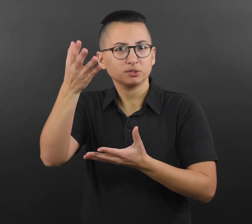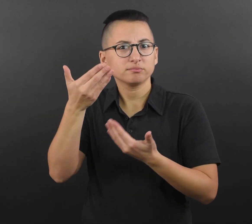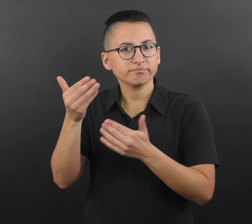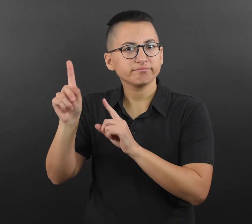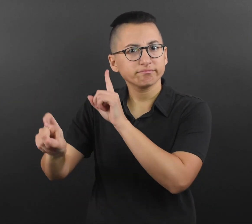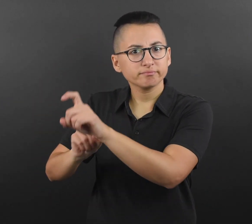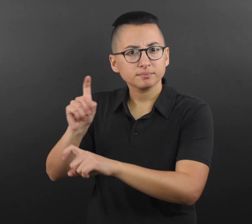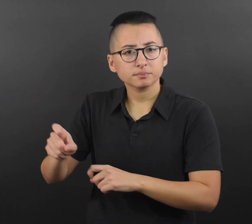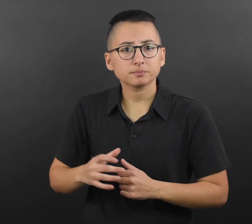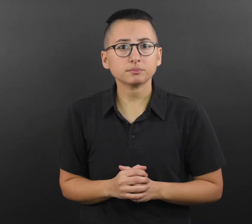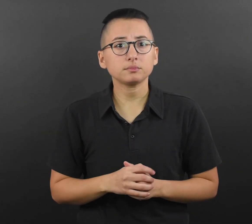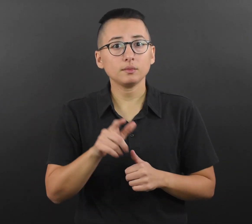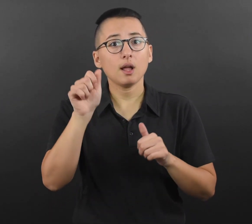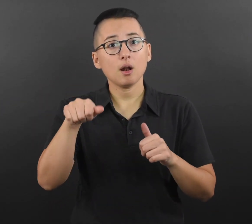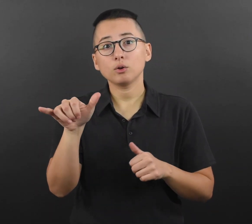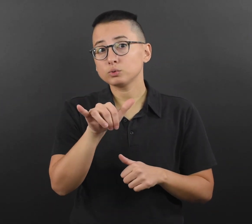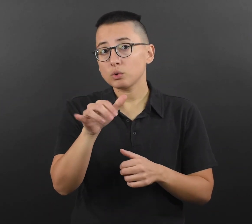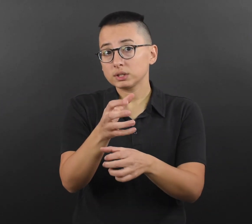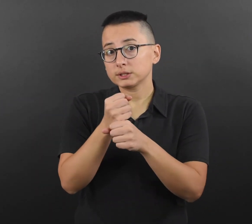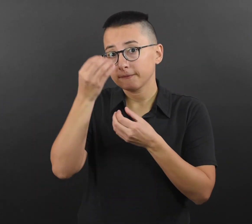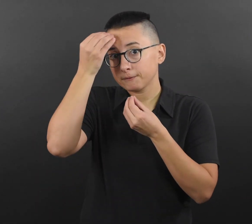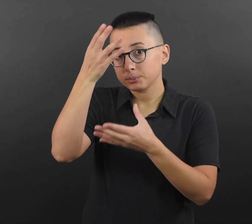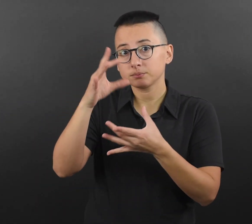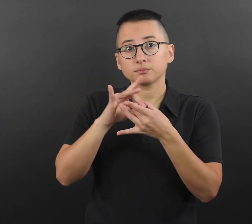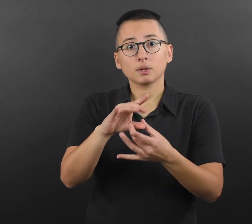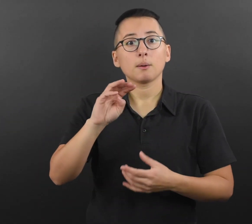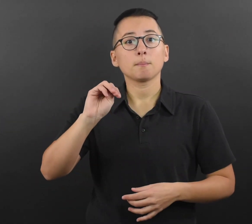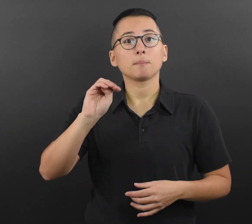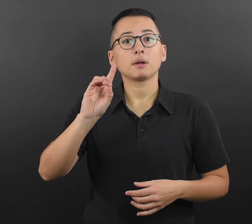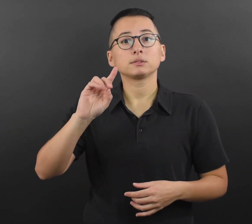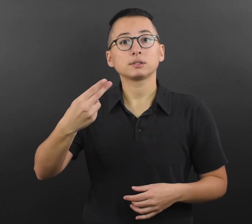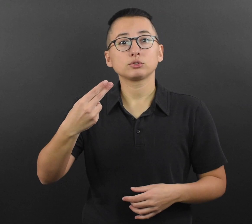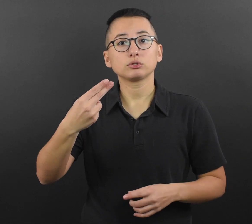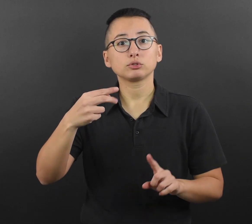can be an excellent source of information. o You can also get more information from